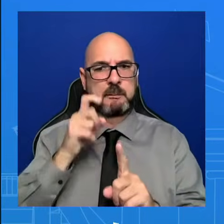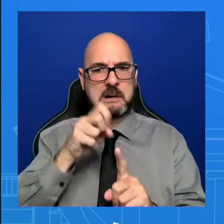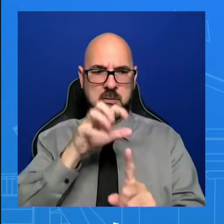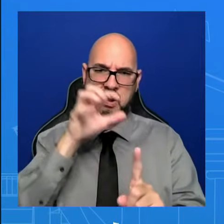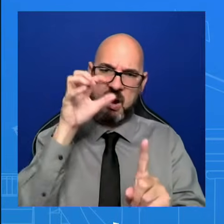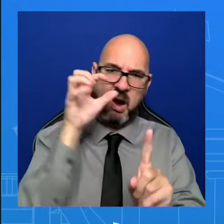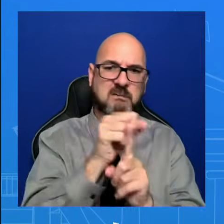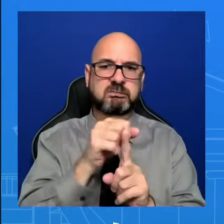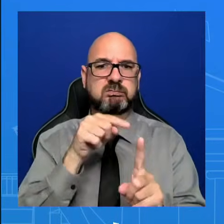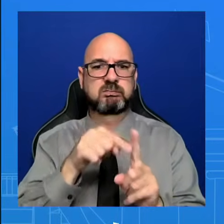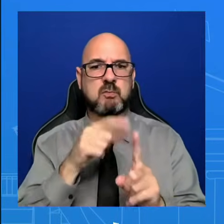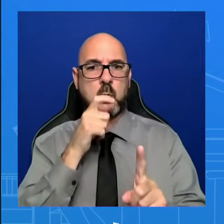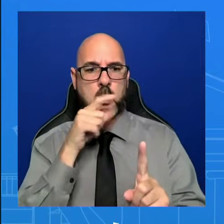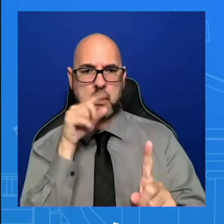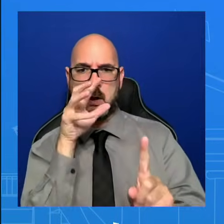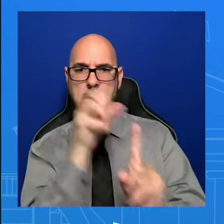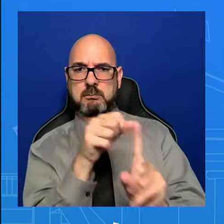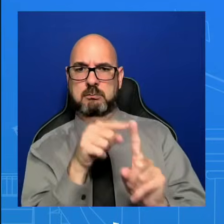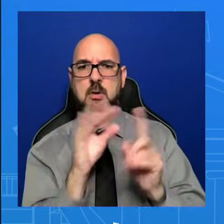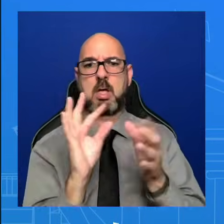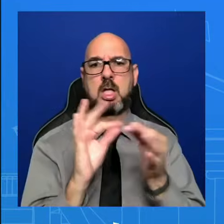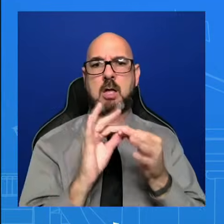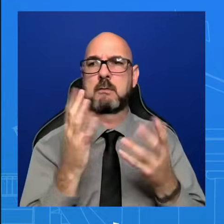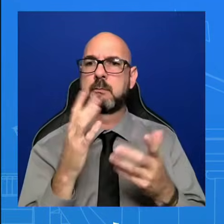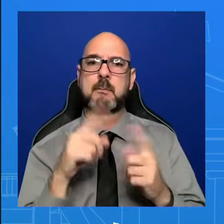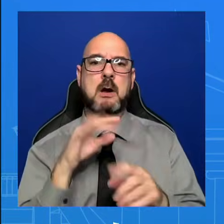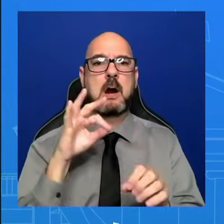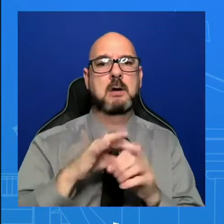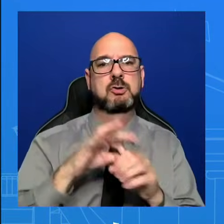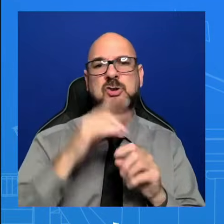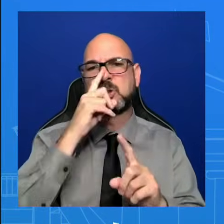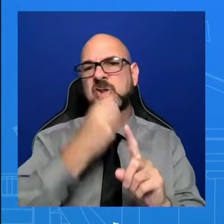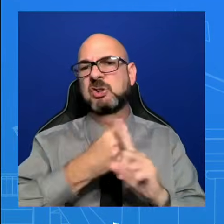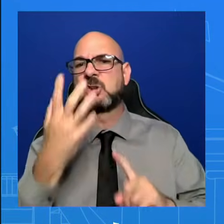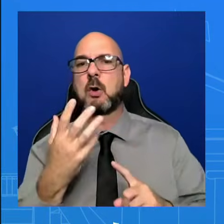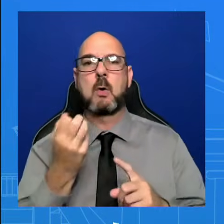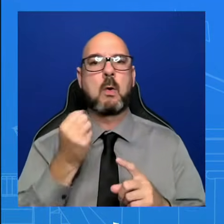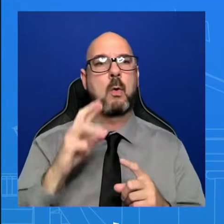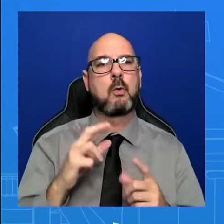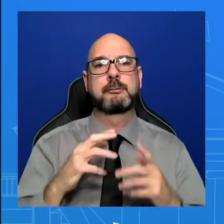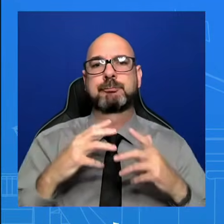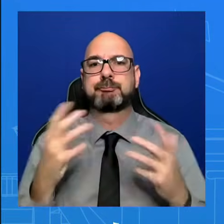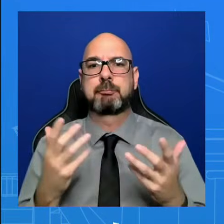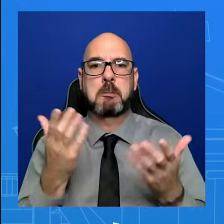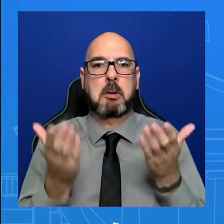I can't speak to what is weighing in this poll. What I can speak to is what this President